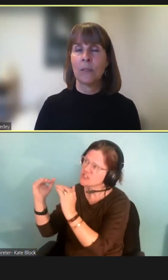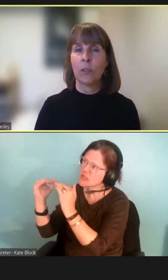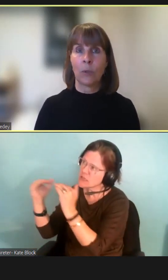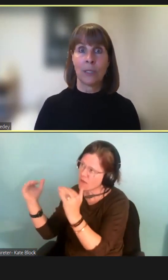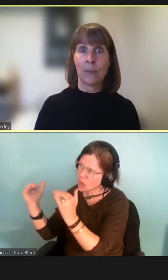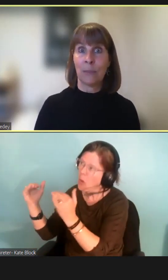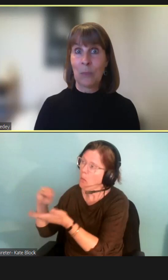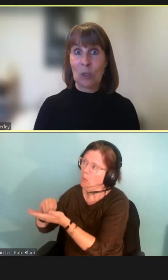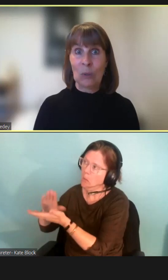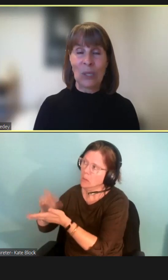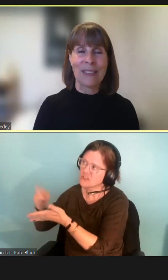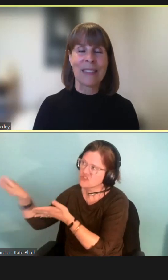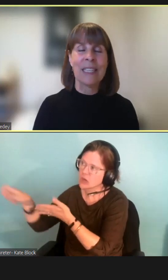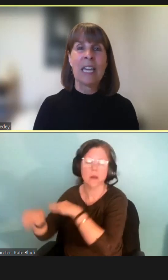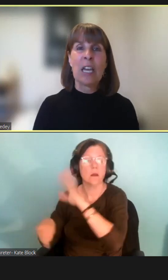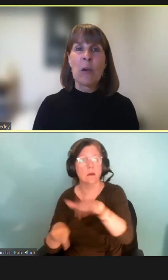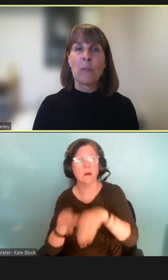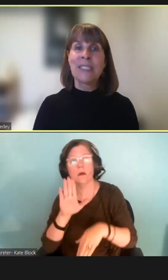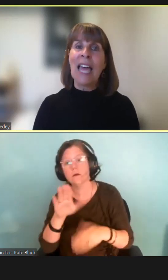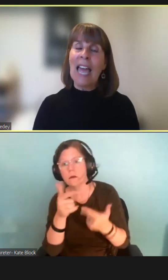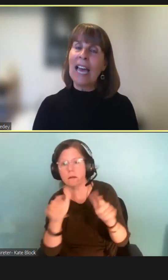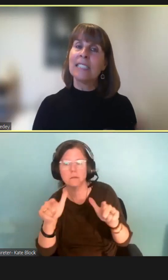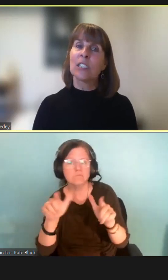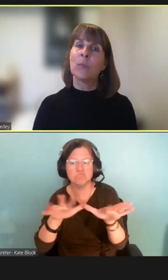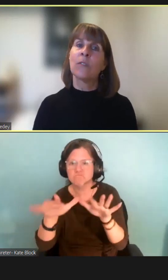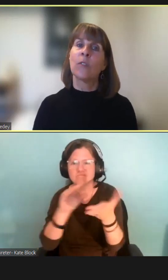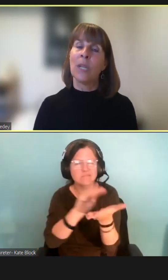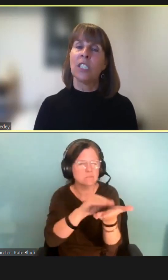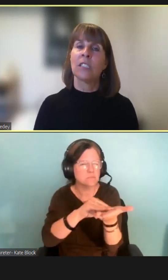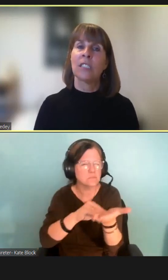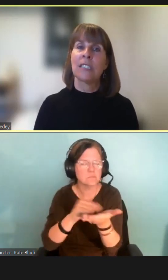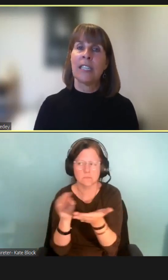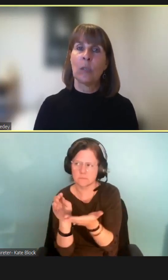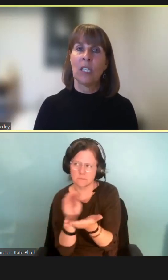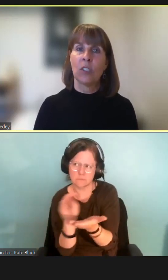want it to be too lengthy but to add some information to the database you